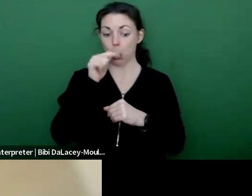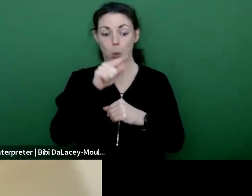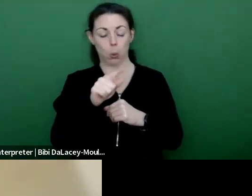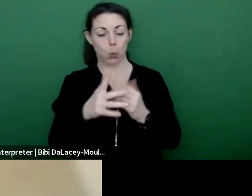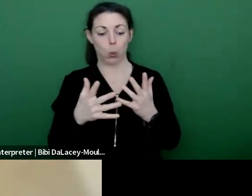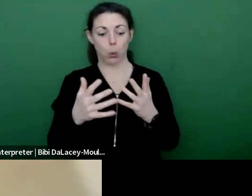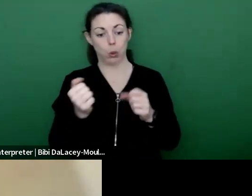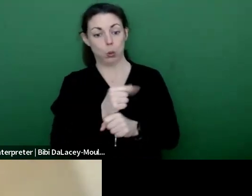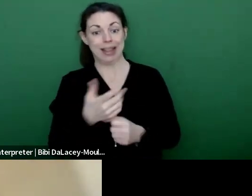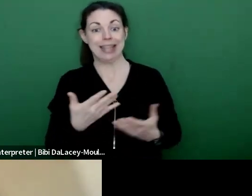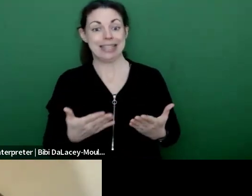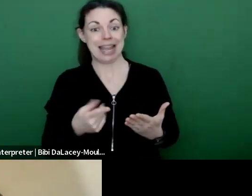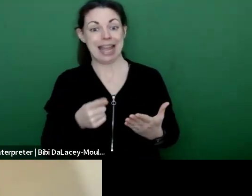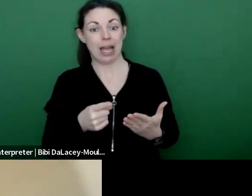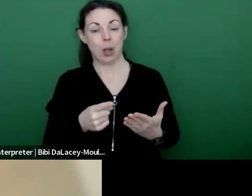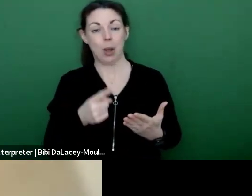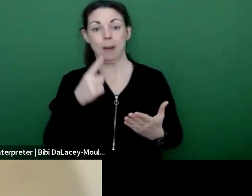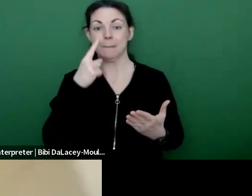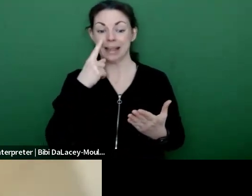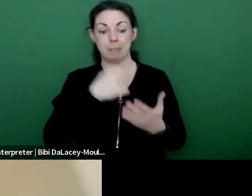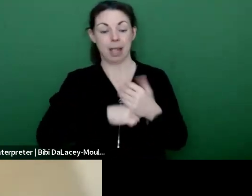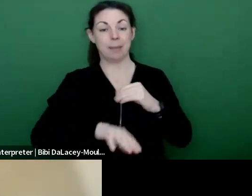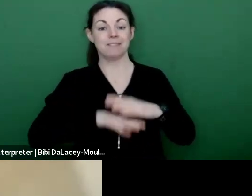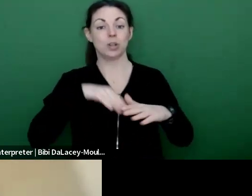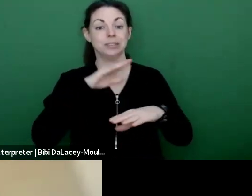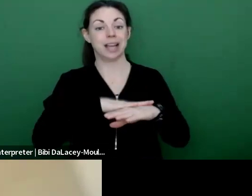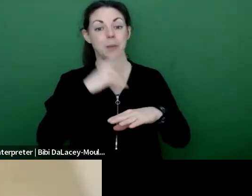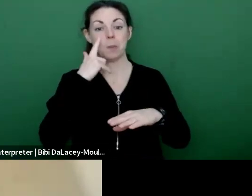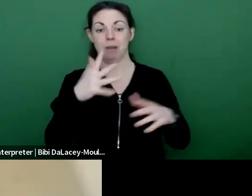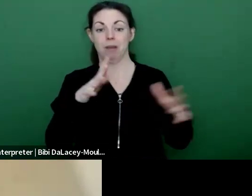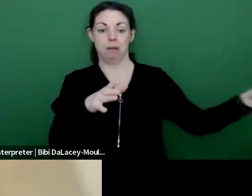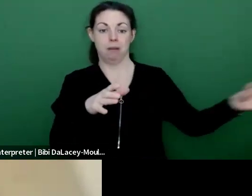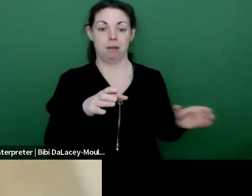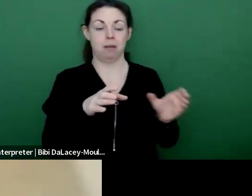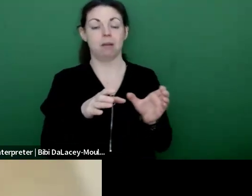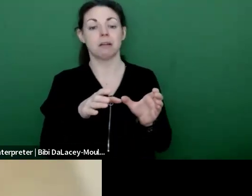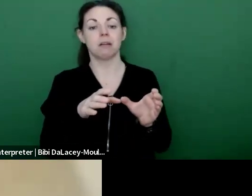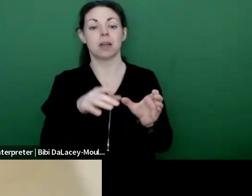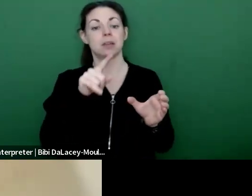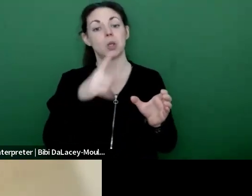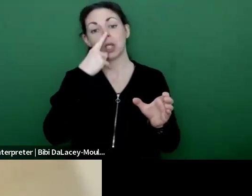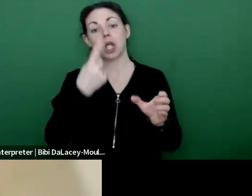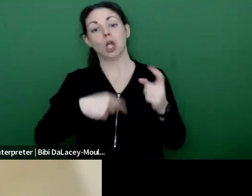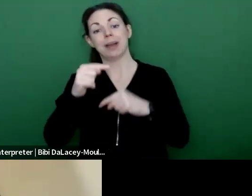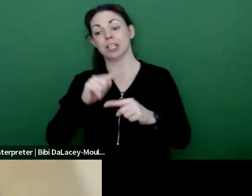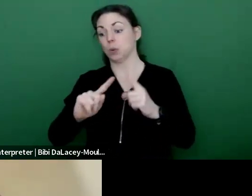get somebody else in because it's becoming a full-time role, so that you could kind of go back to your other role." And I put my hand up and I said, "Actually,